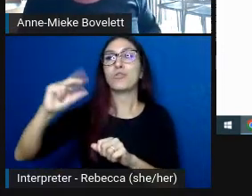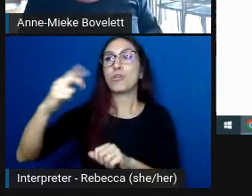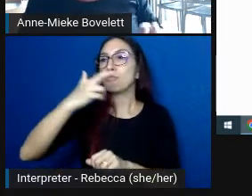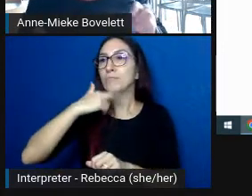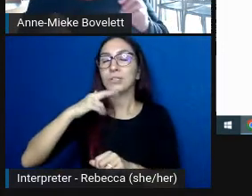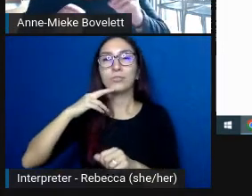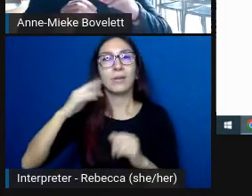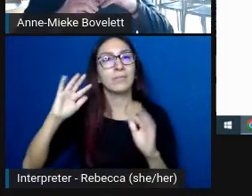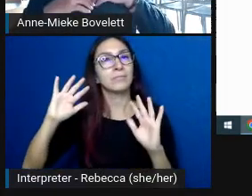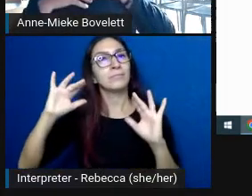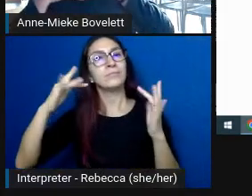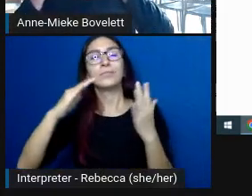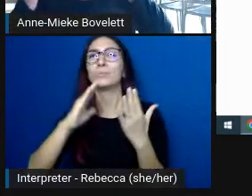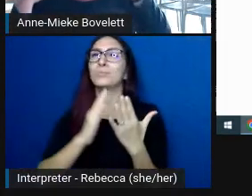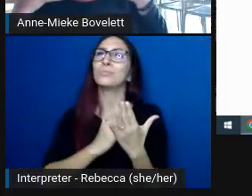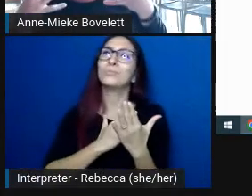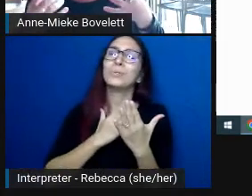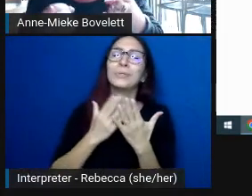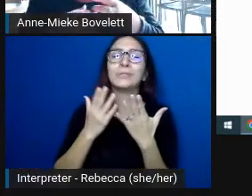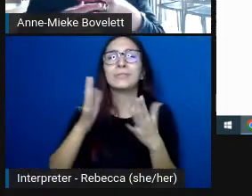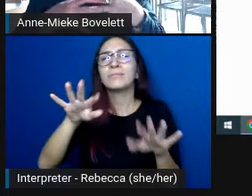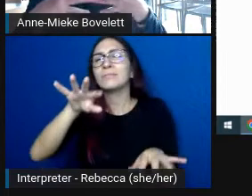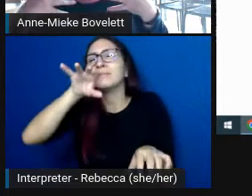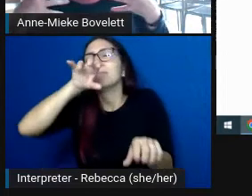and their smells from the kitchen are delicious.